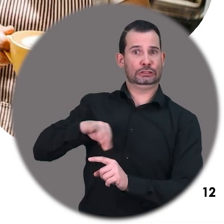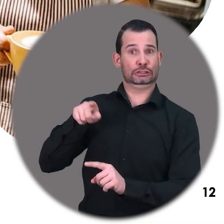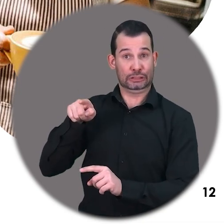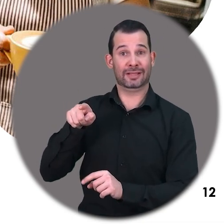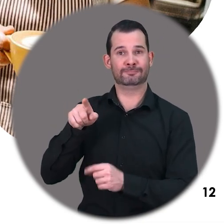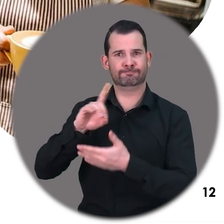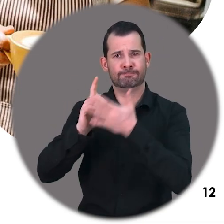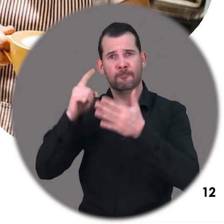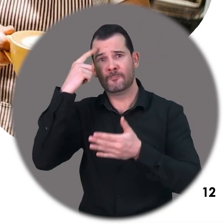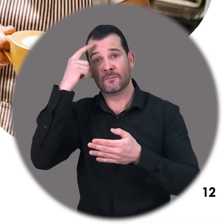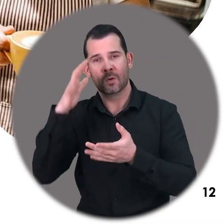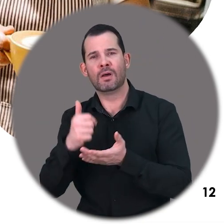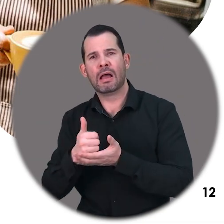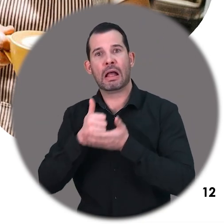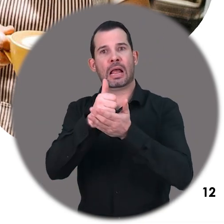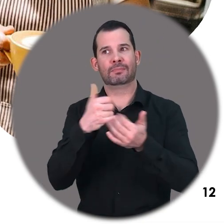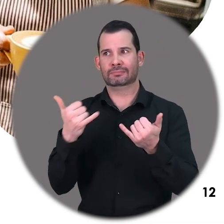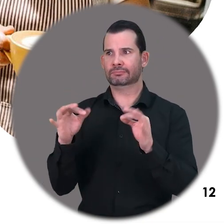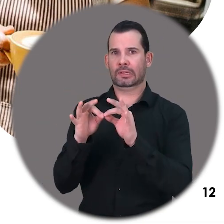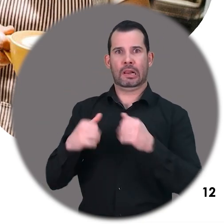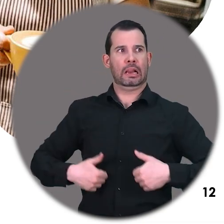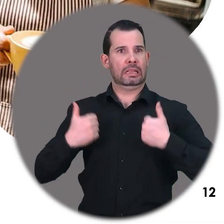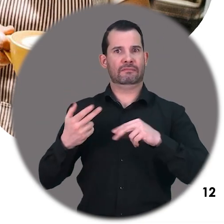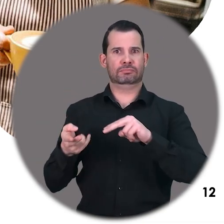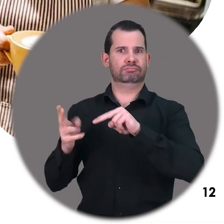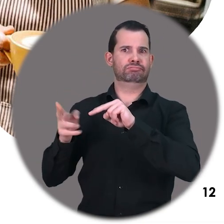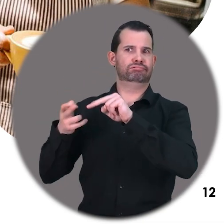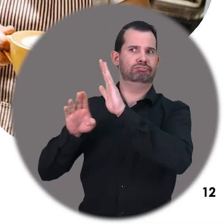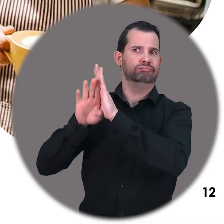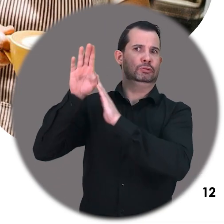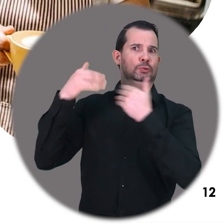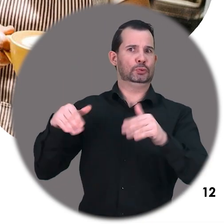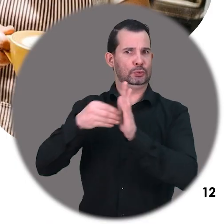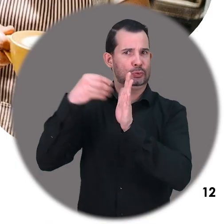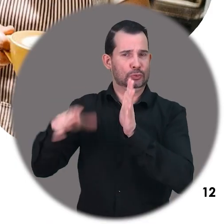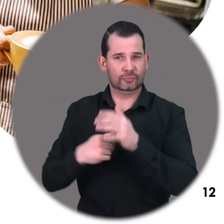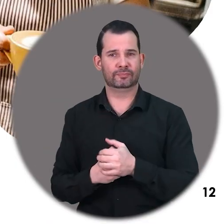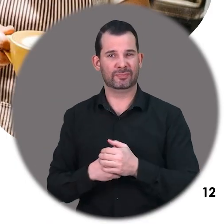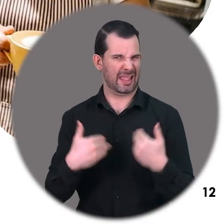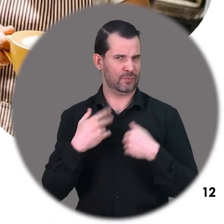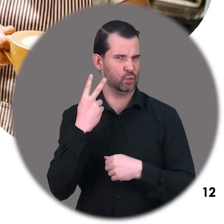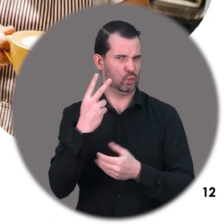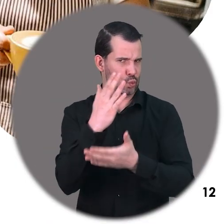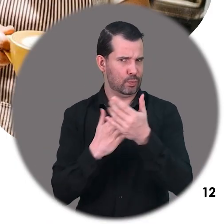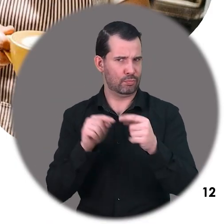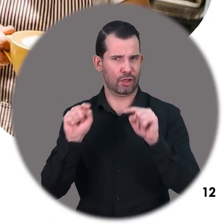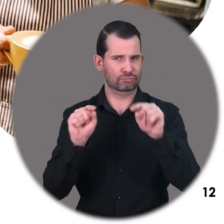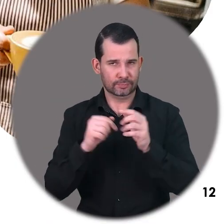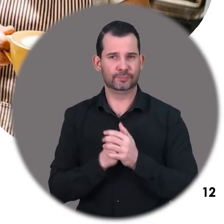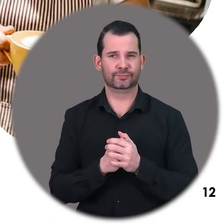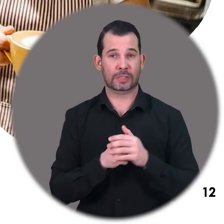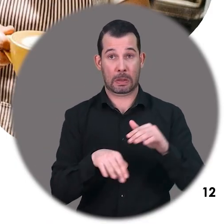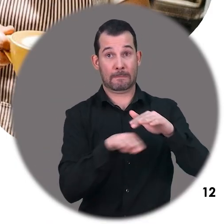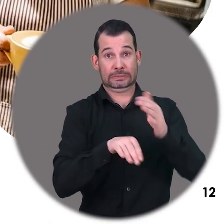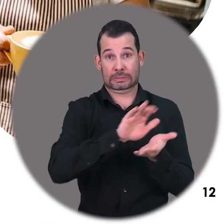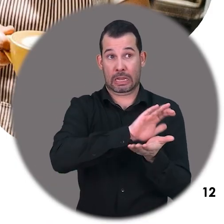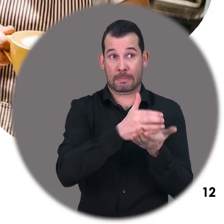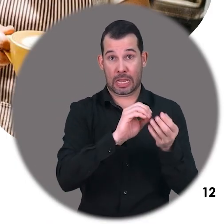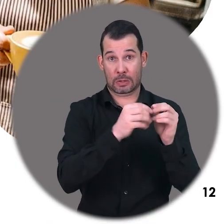tax credit designed to help with the rising cost of living. It has two parts: A basic amount,